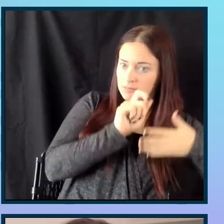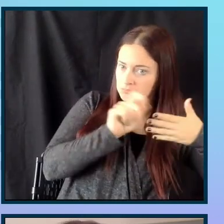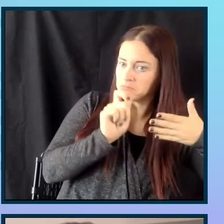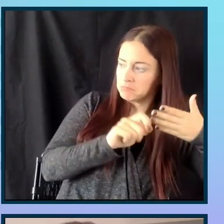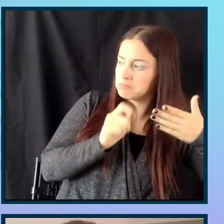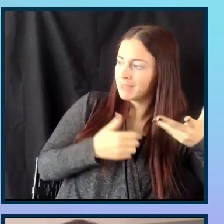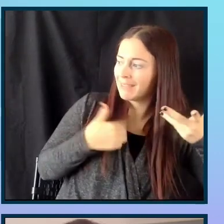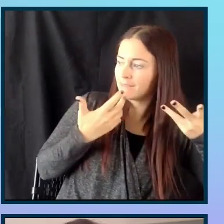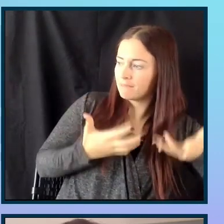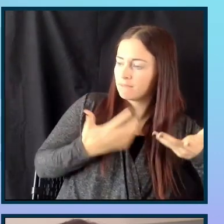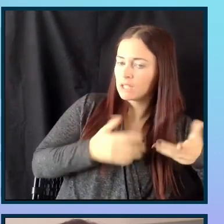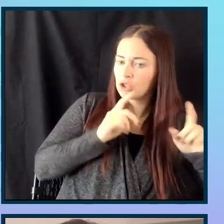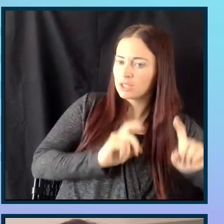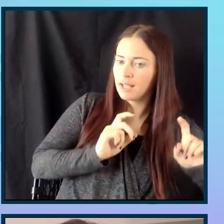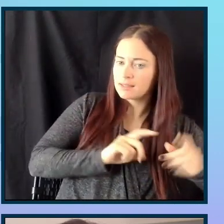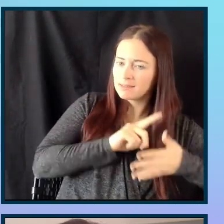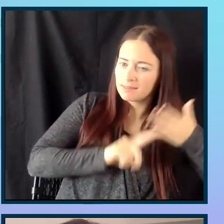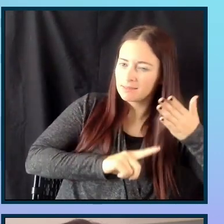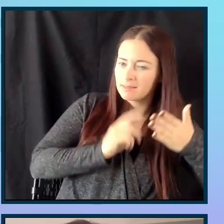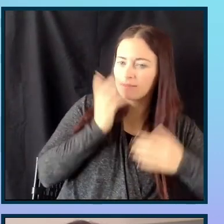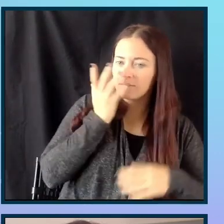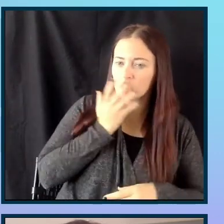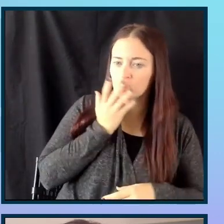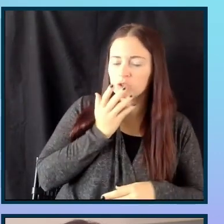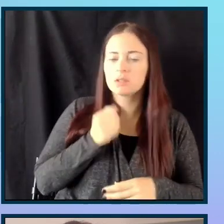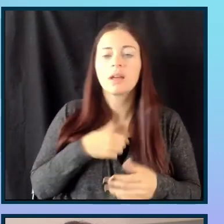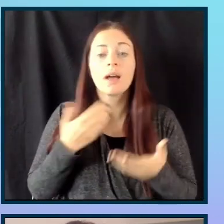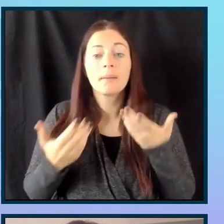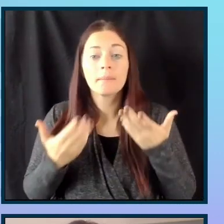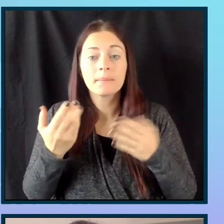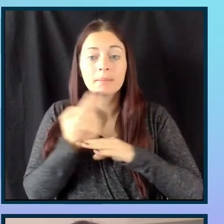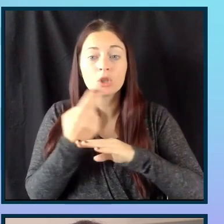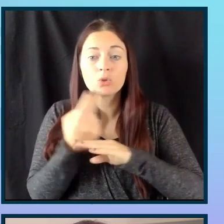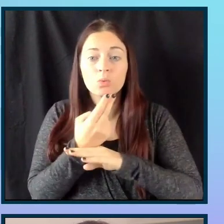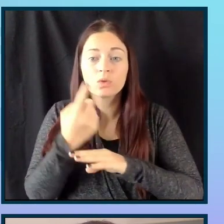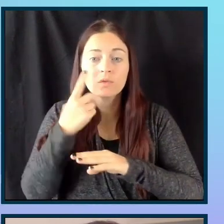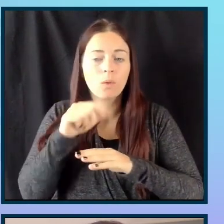It might also be used for non universal guidelines,